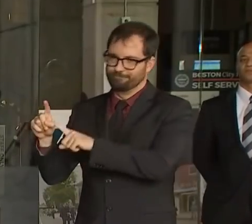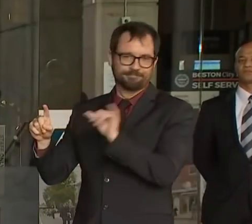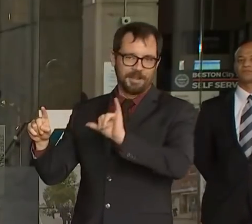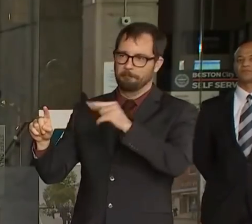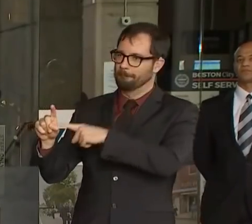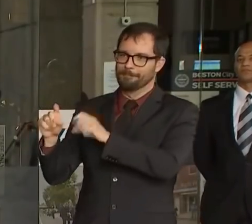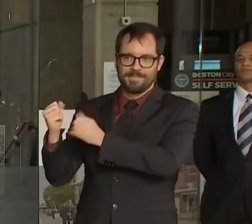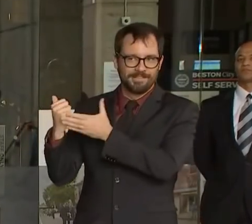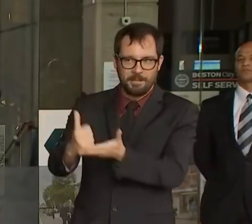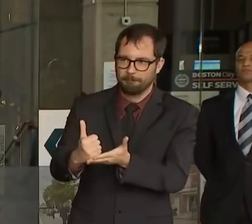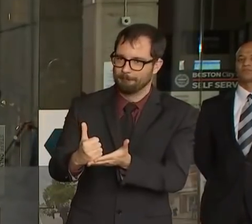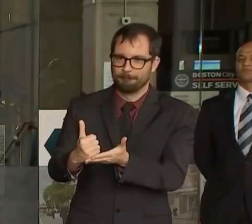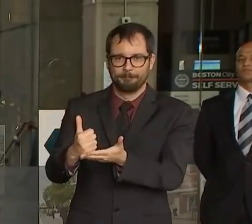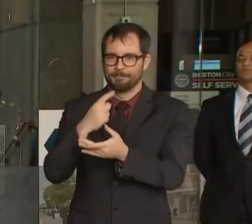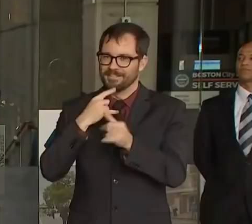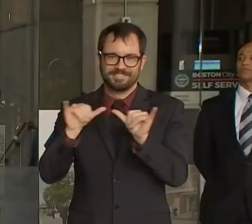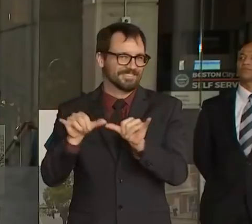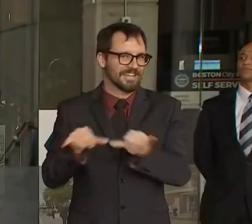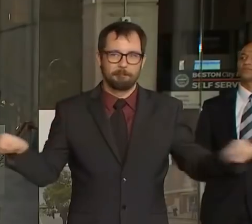WE WILL MAKE SURE THE SERVICE YOU GET IS THE SAME AS CALLING